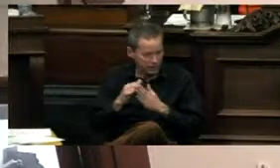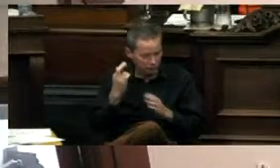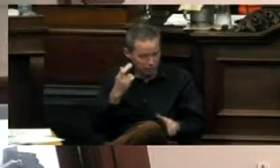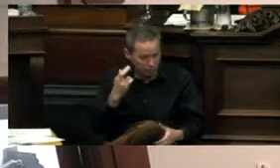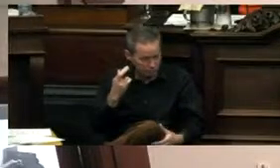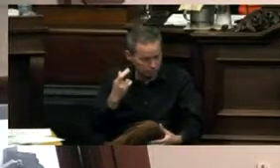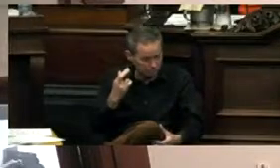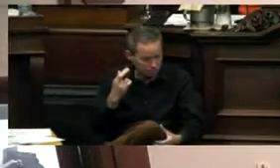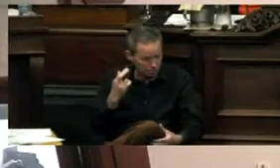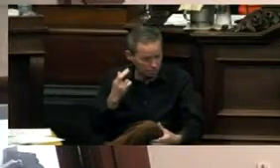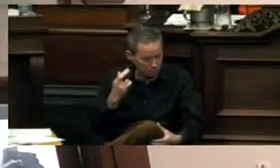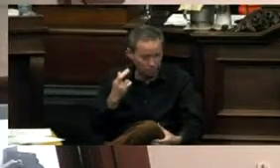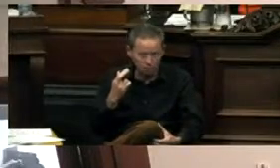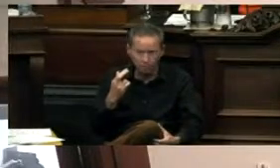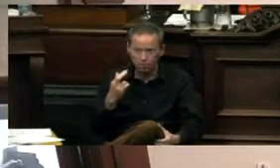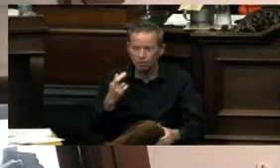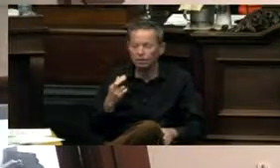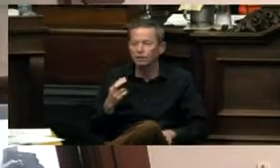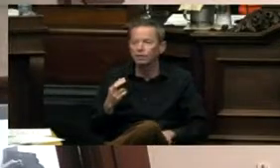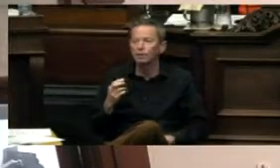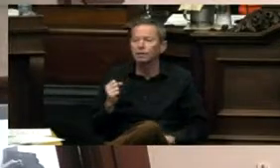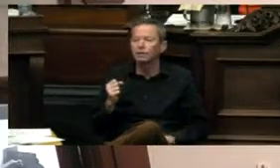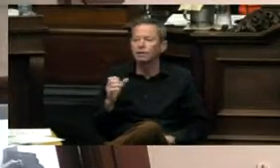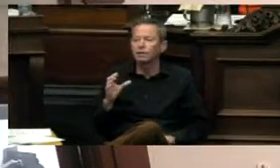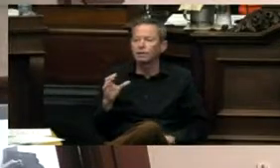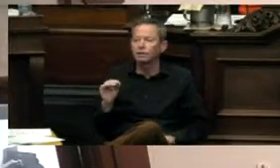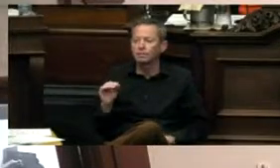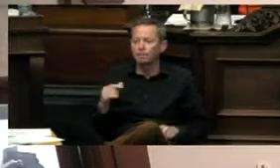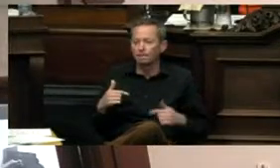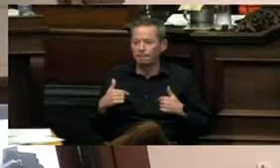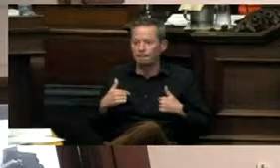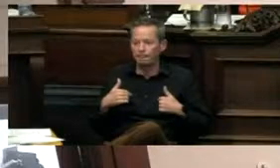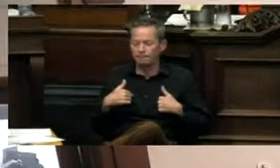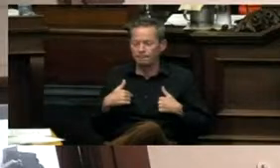President and vice president. Is